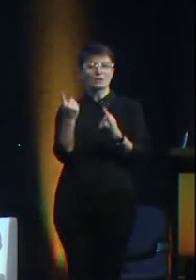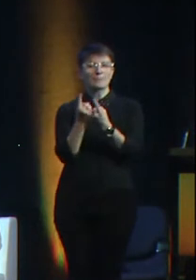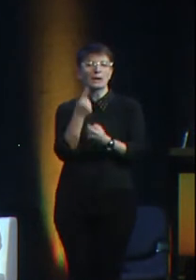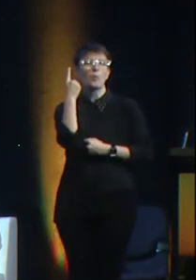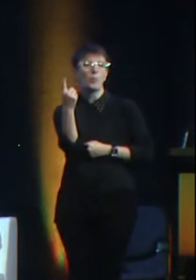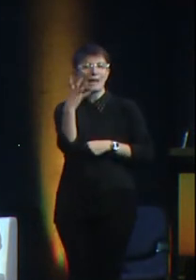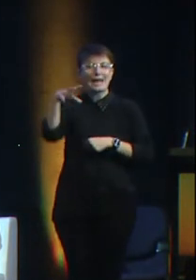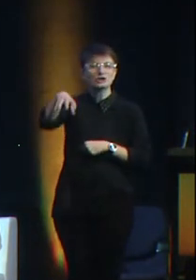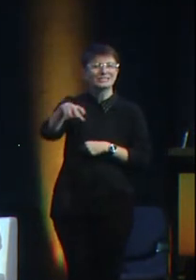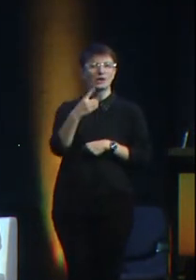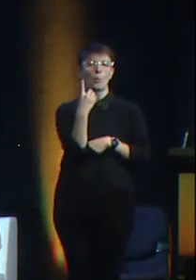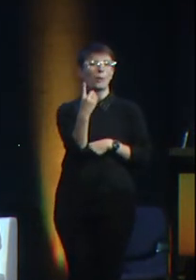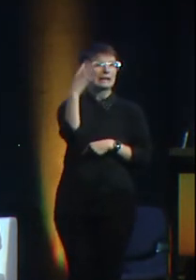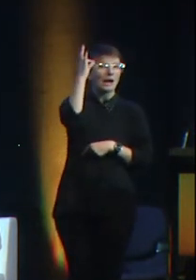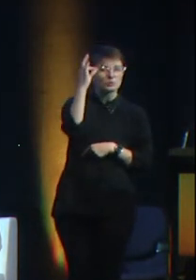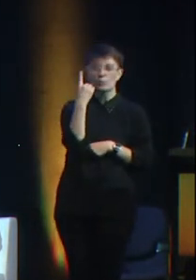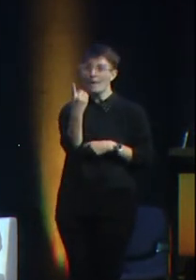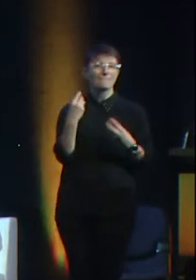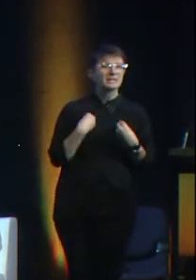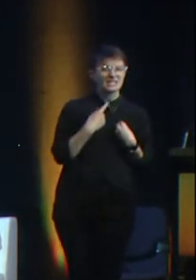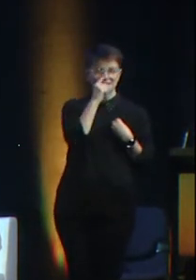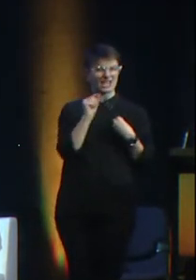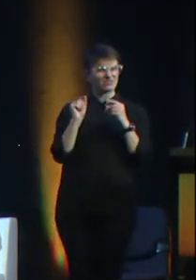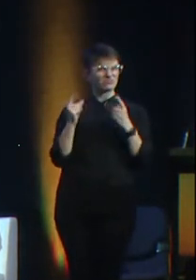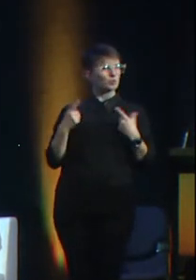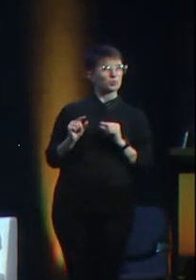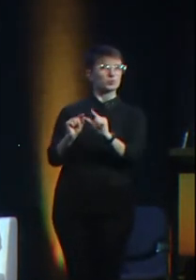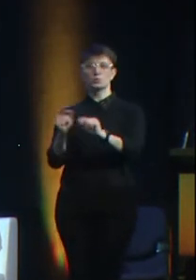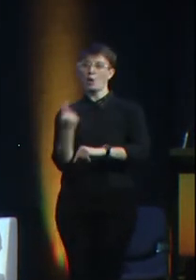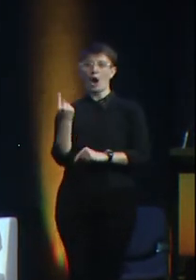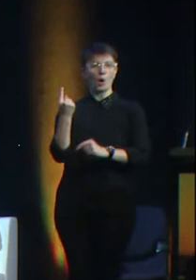or whatever can necessarily do on their own. It needs to be a collaborative effort - central